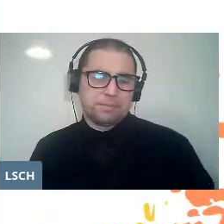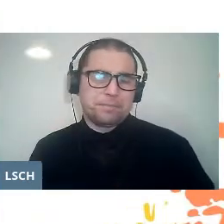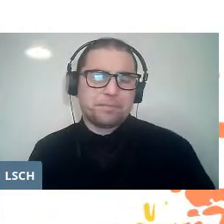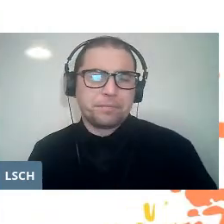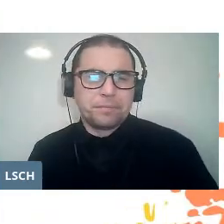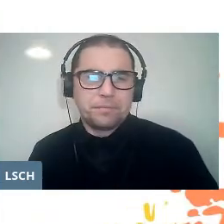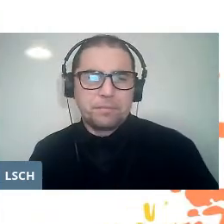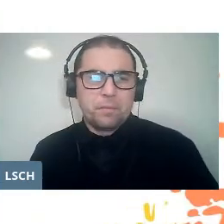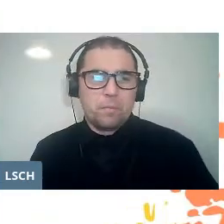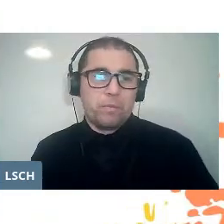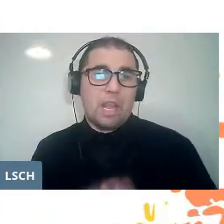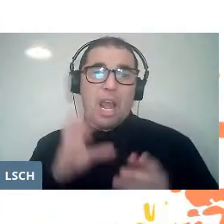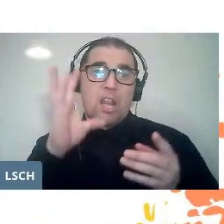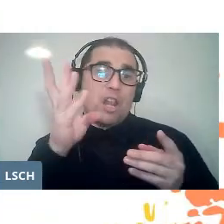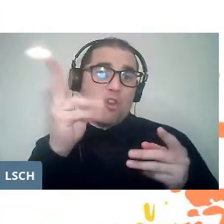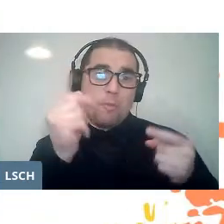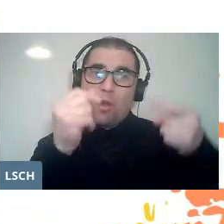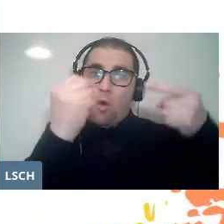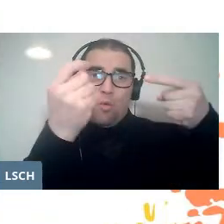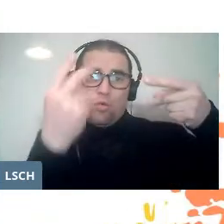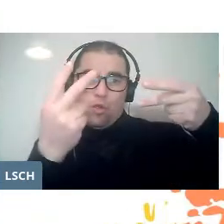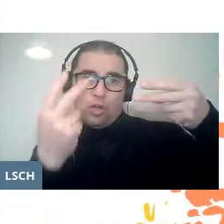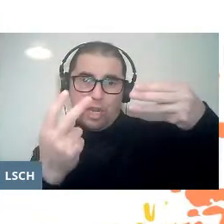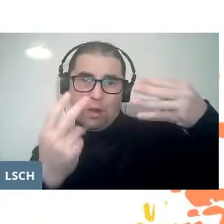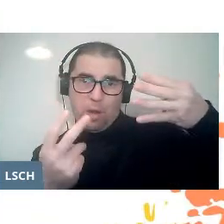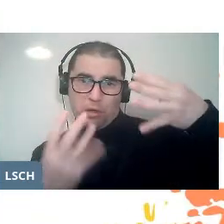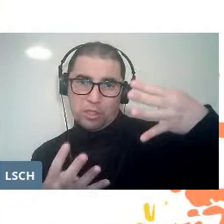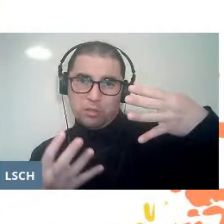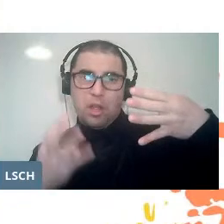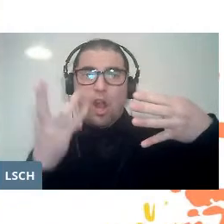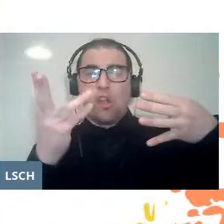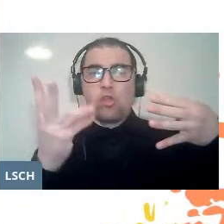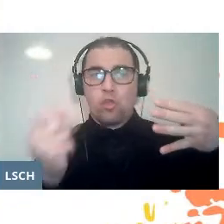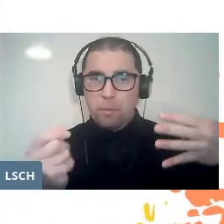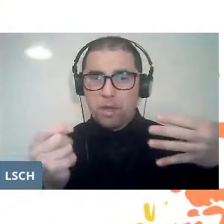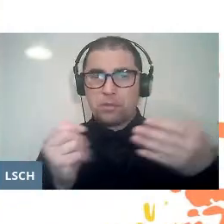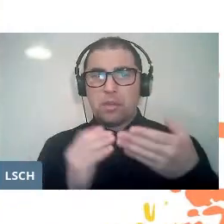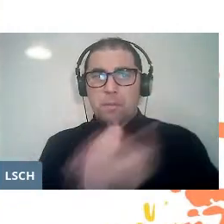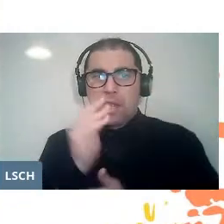The numbering of Haydn's symphonies adopted in the early 20th century